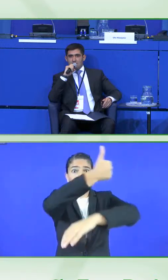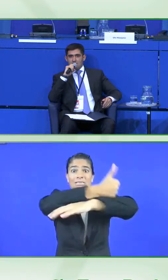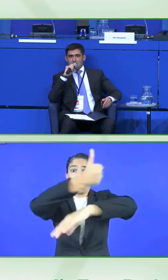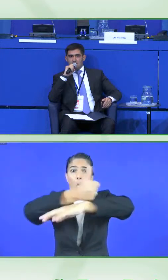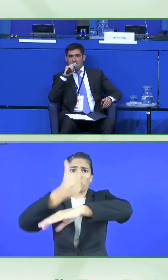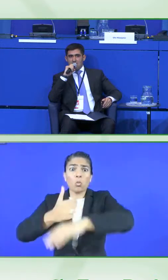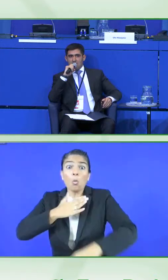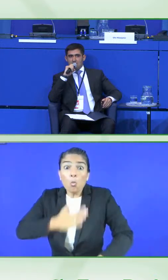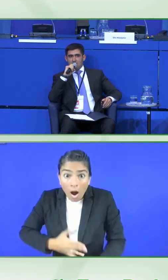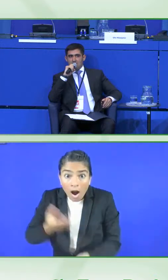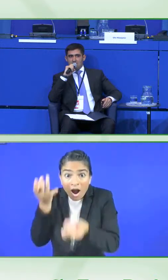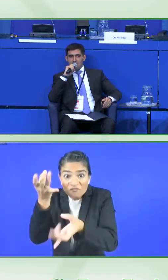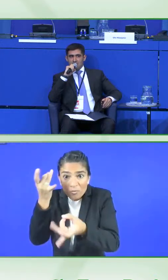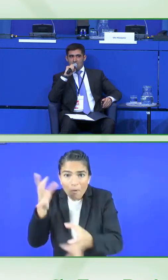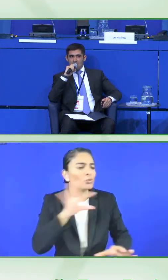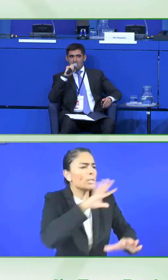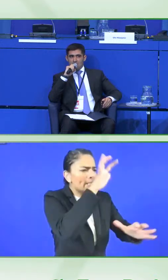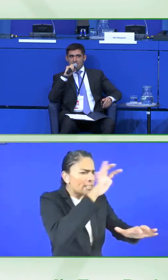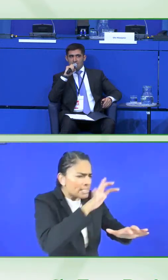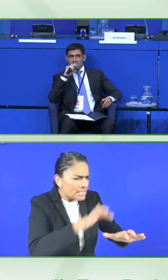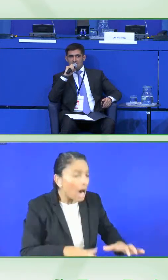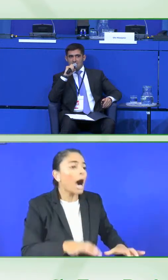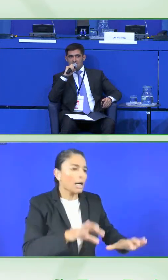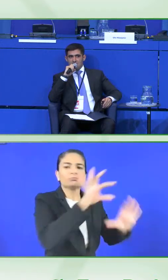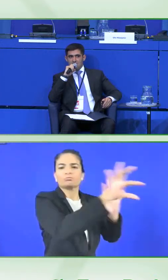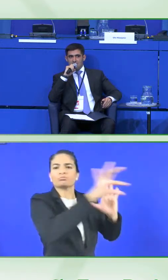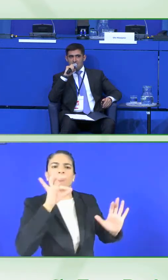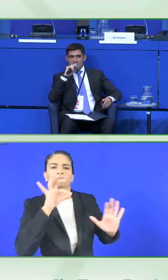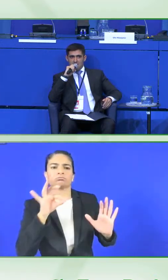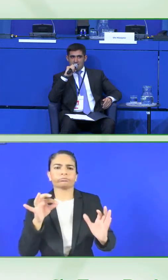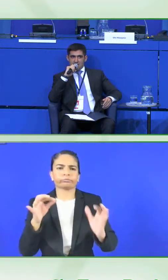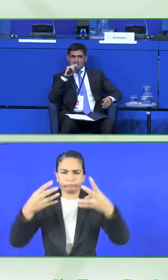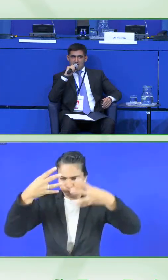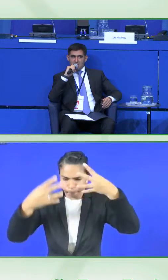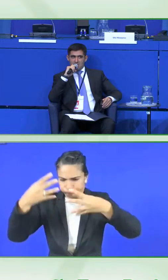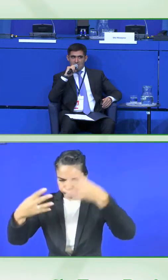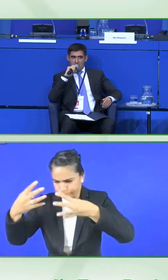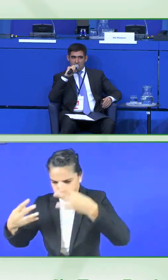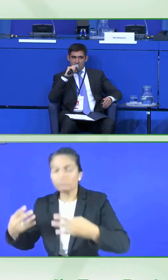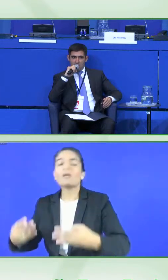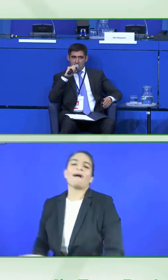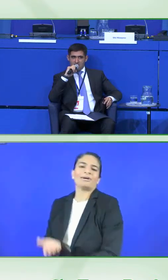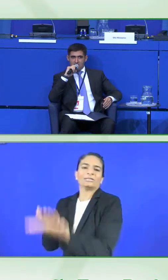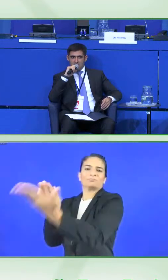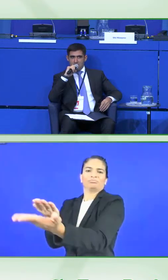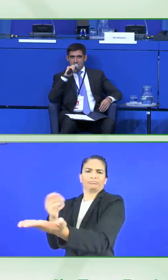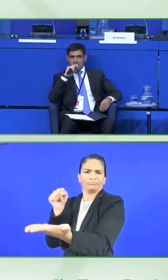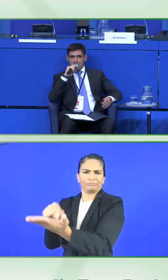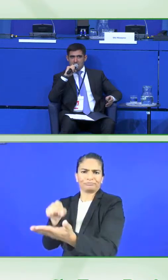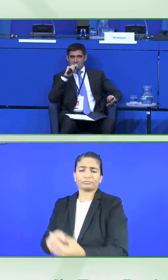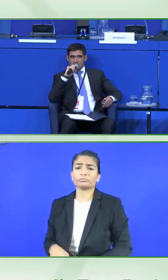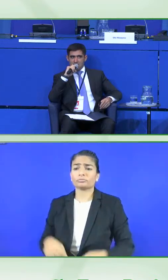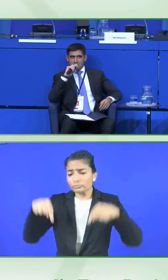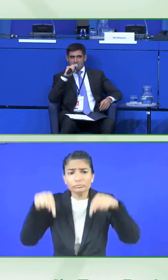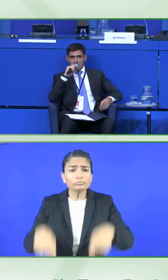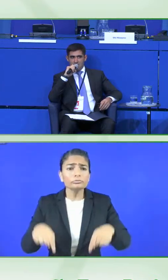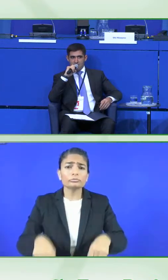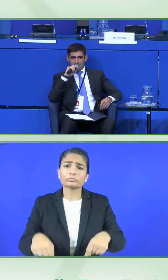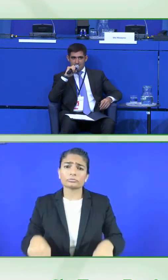of labour, responsible for state polity in labour resources, occupation, labour resources,